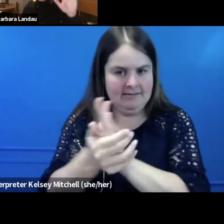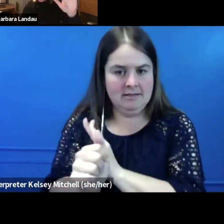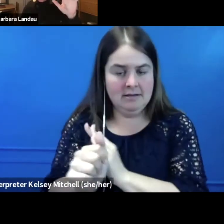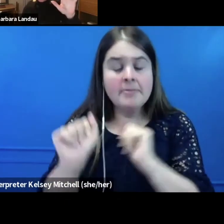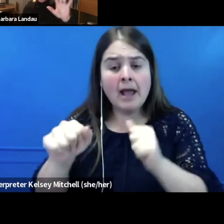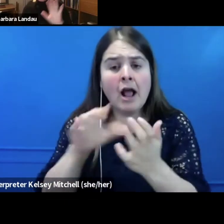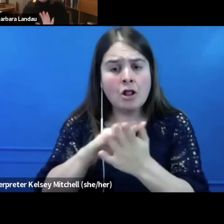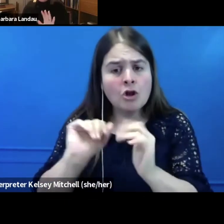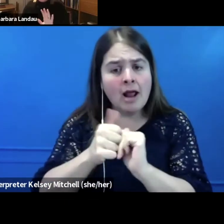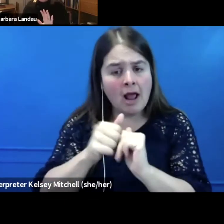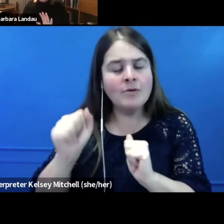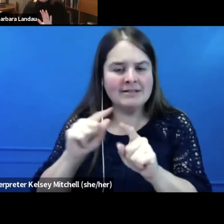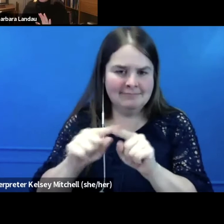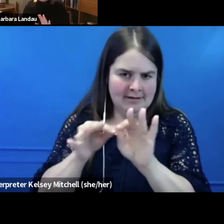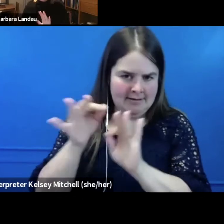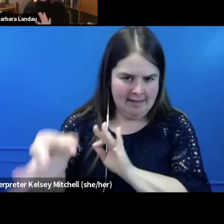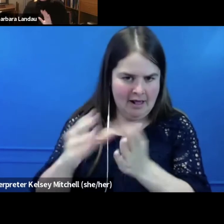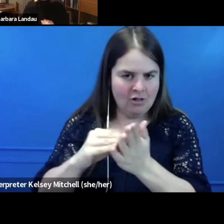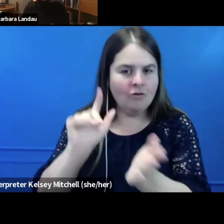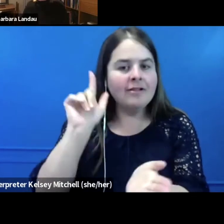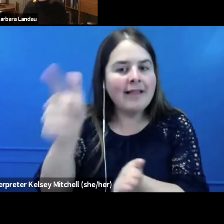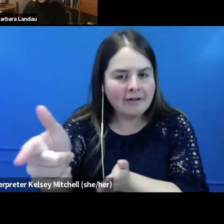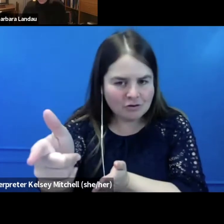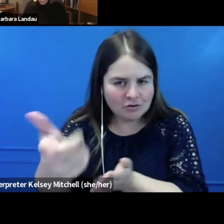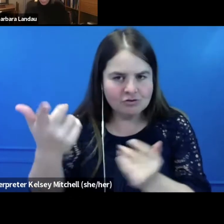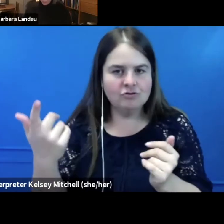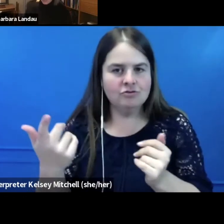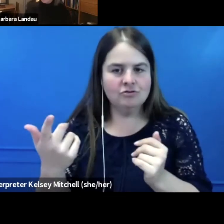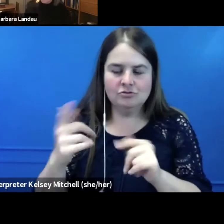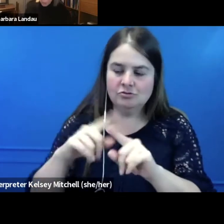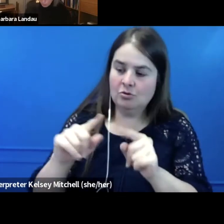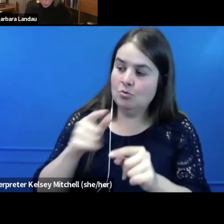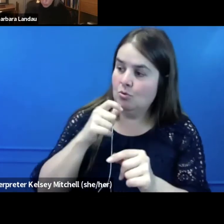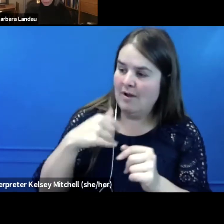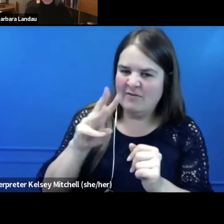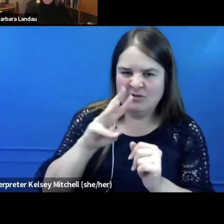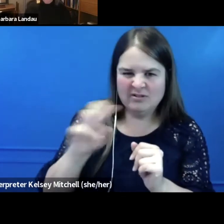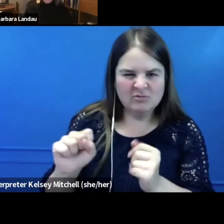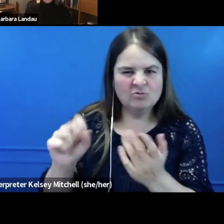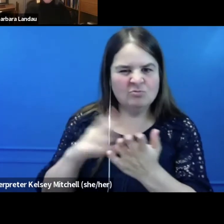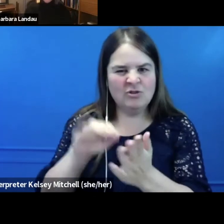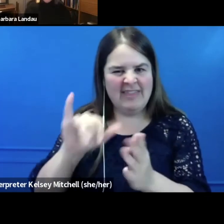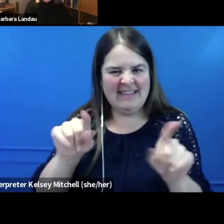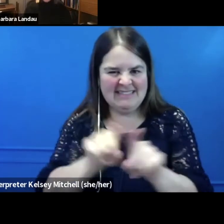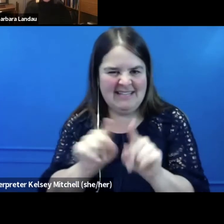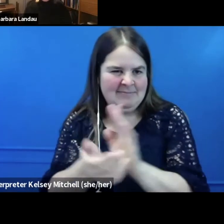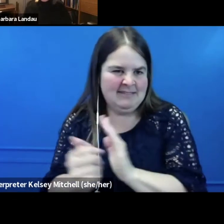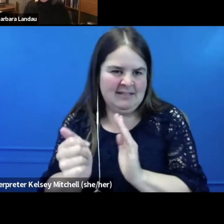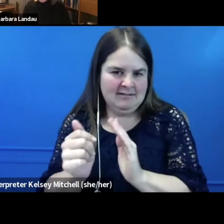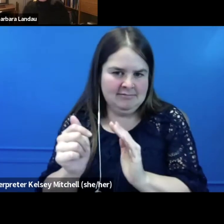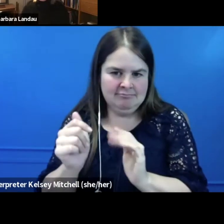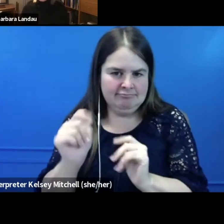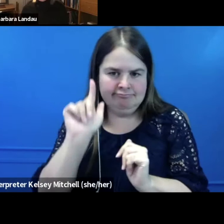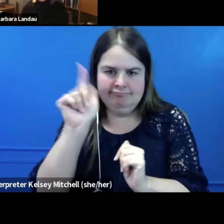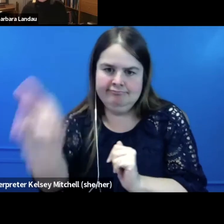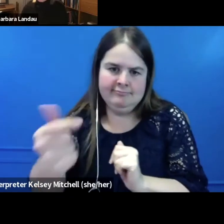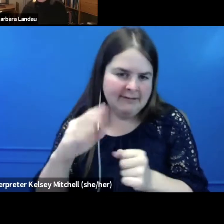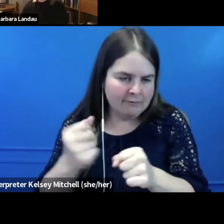showing a pattern that reflects the same as a typically developing child much much